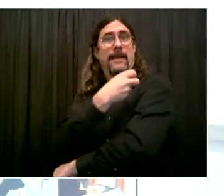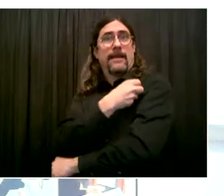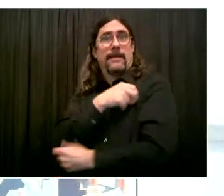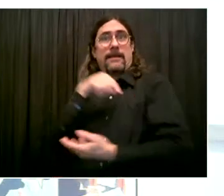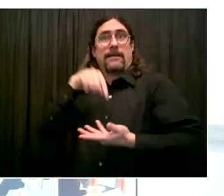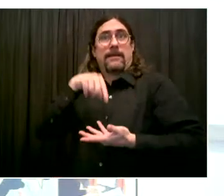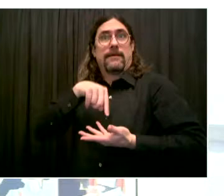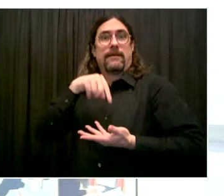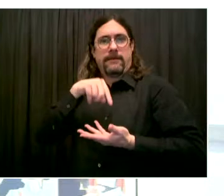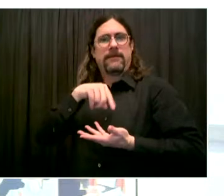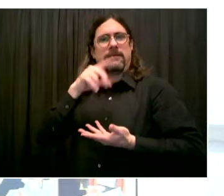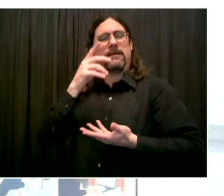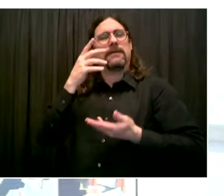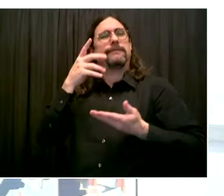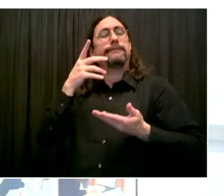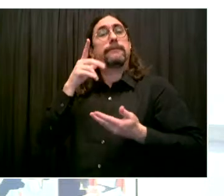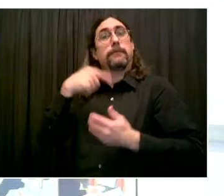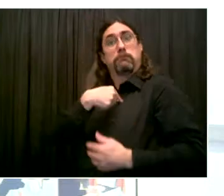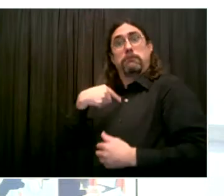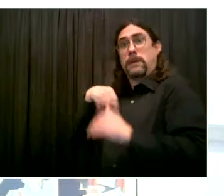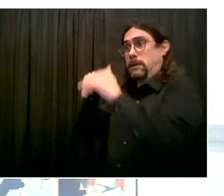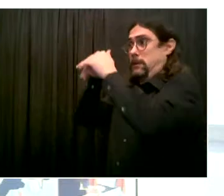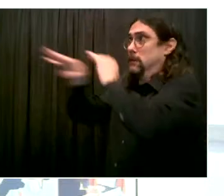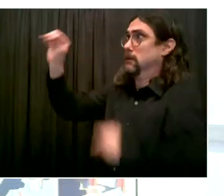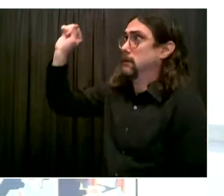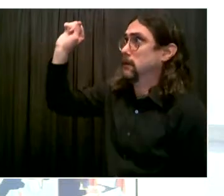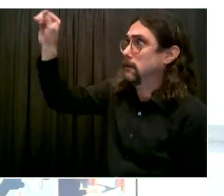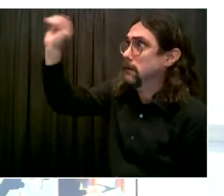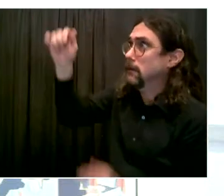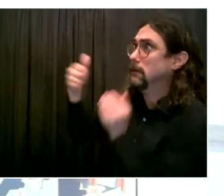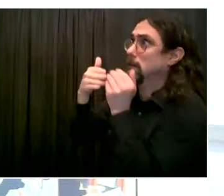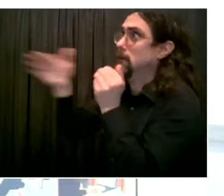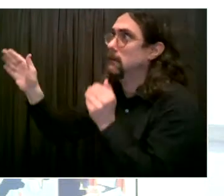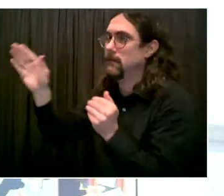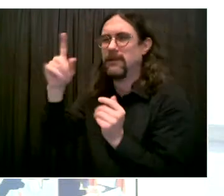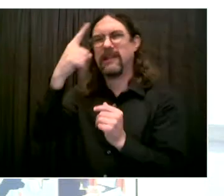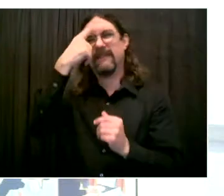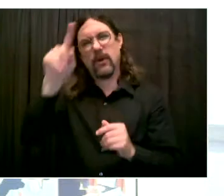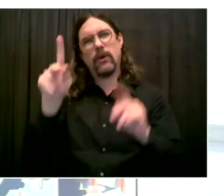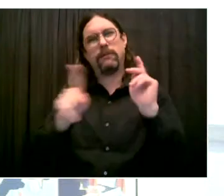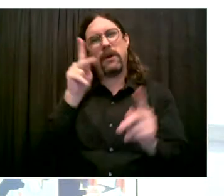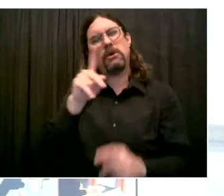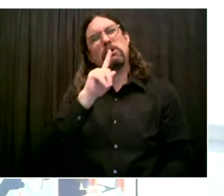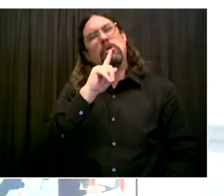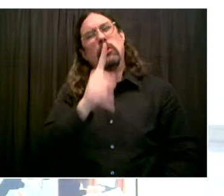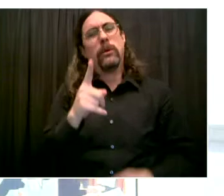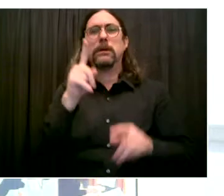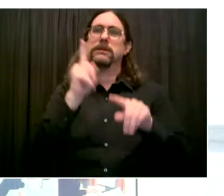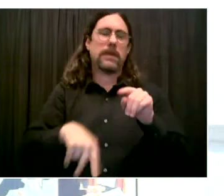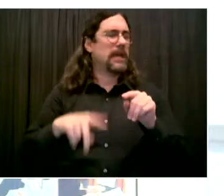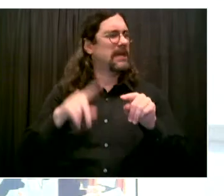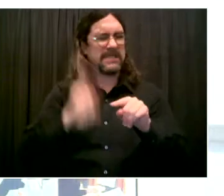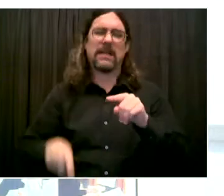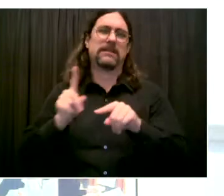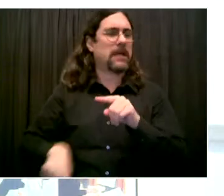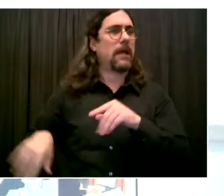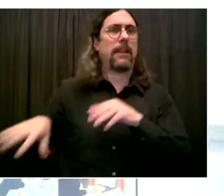HOME VACCINATION FOR THE EARLY PART IF OUR EFFORTS, PEOPLE ARE COMPLETELY HOMEBOUND, THEY CANNOT LEEE AVTHE